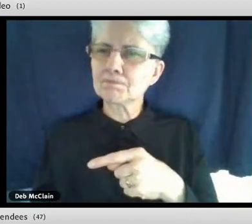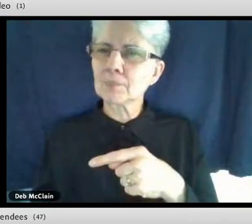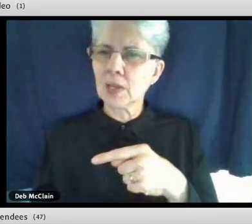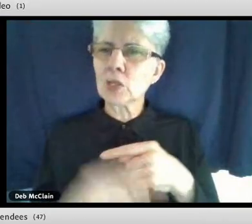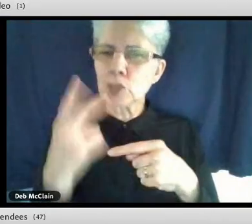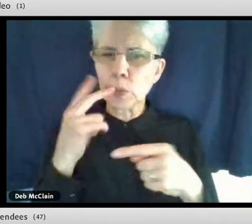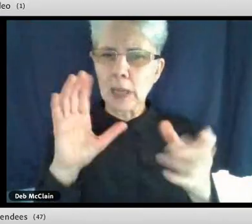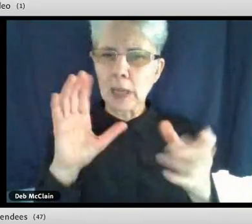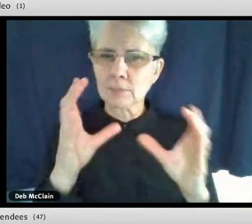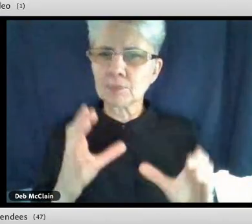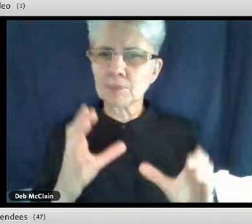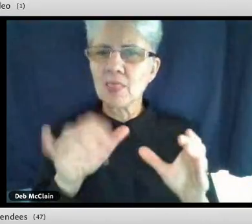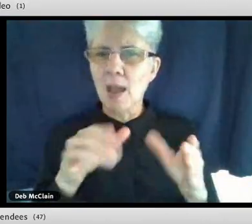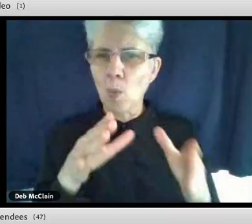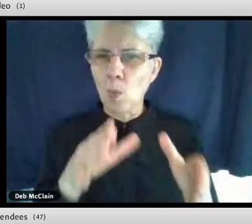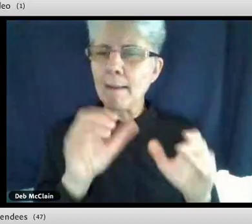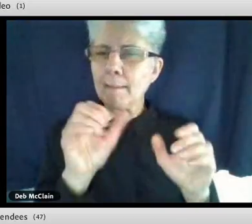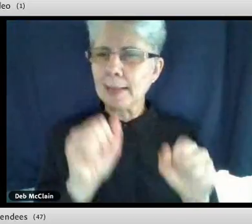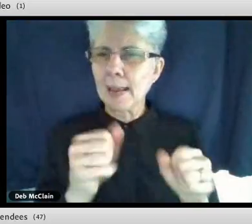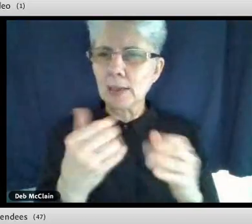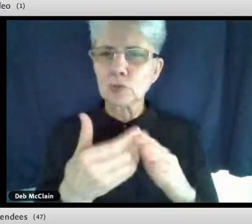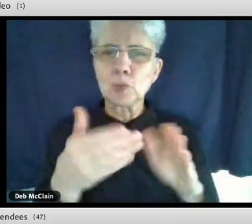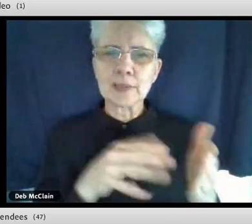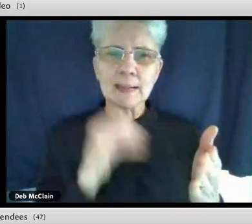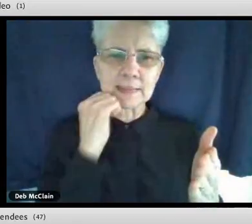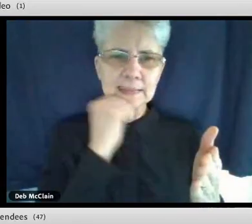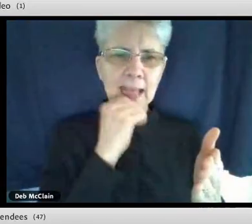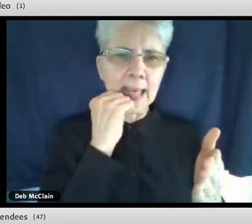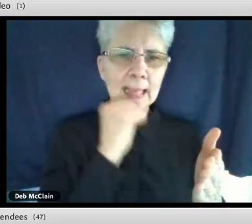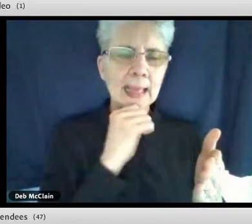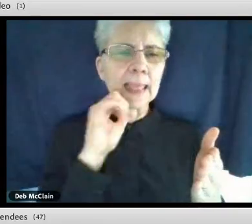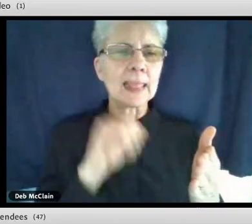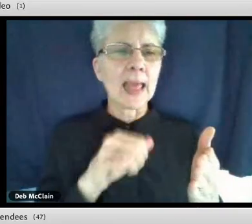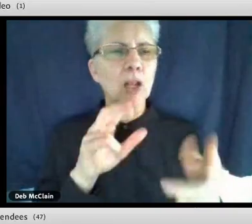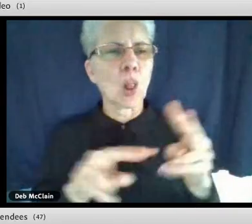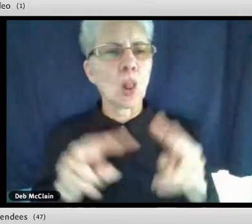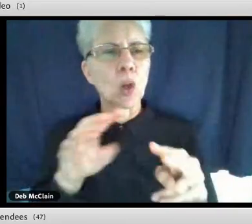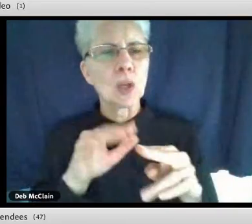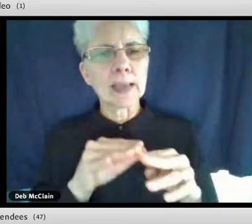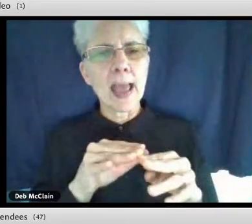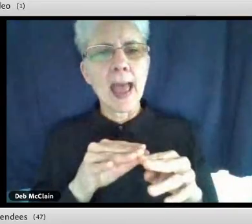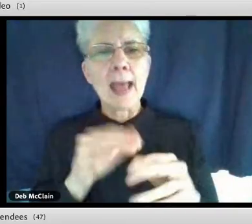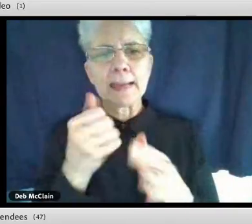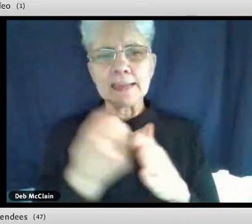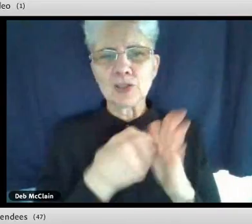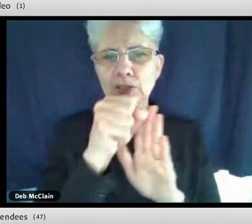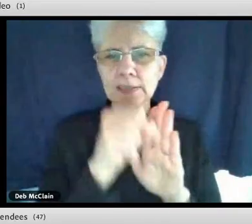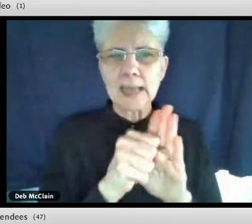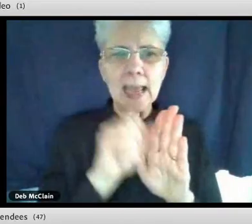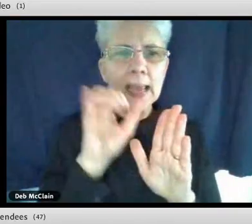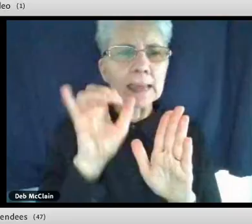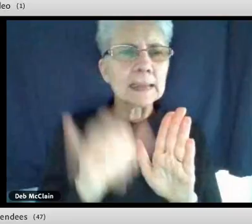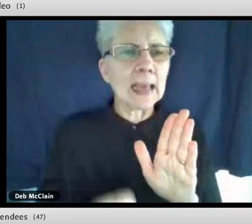and you can see, you know, how many new deaths per day. You can look at per state, and it just kind of gives you